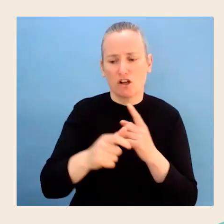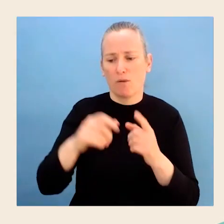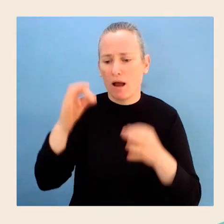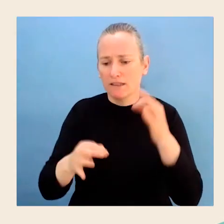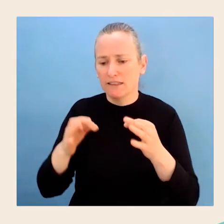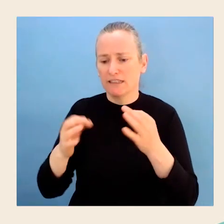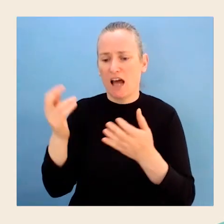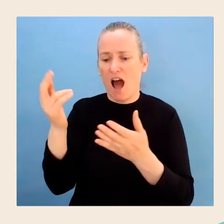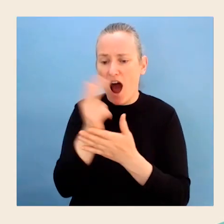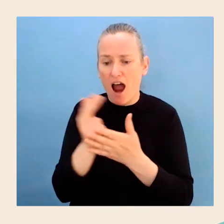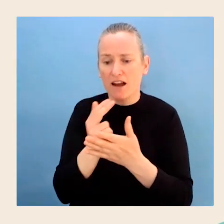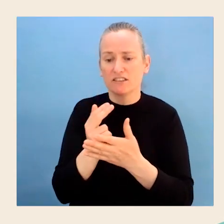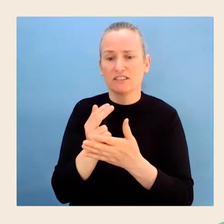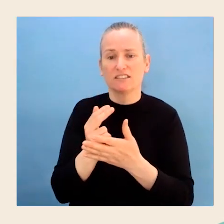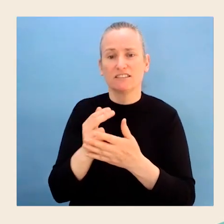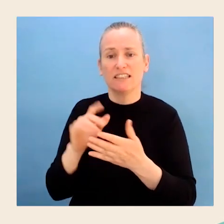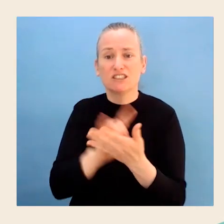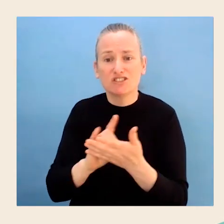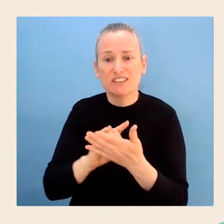I want to understand the aesthetics of disability.